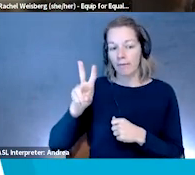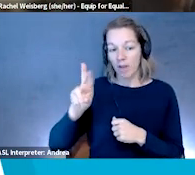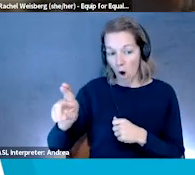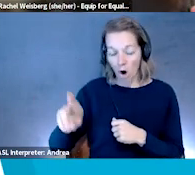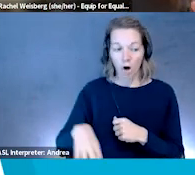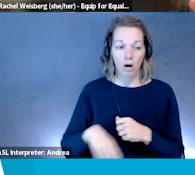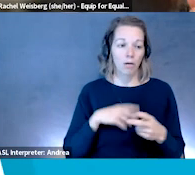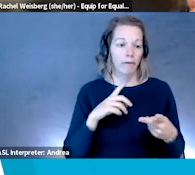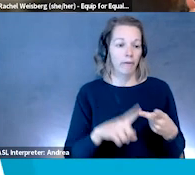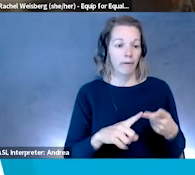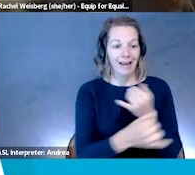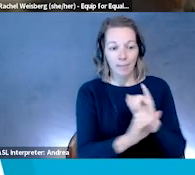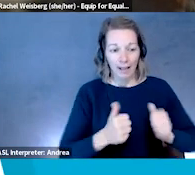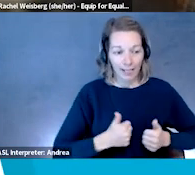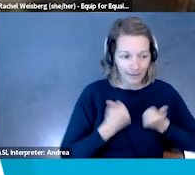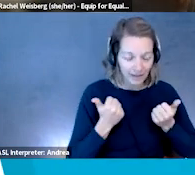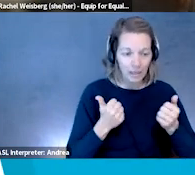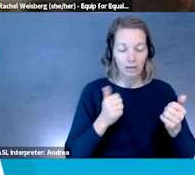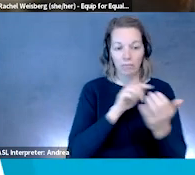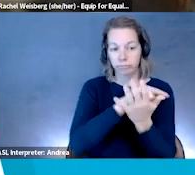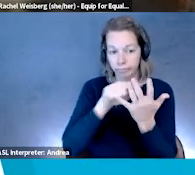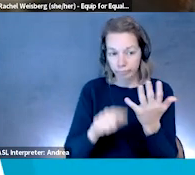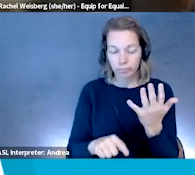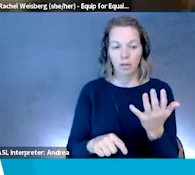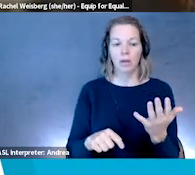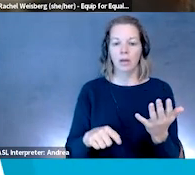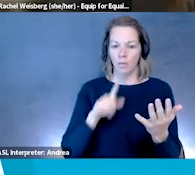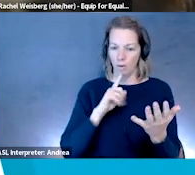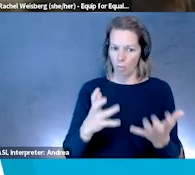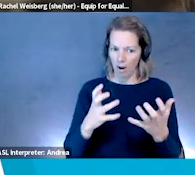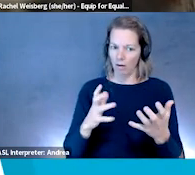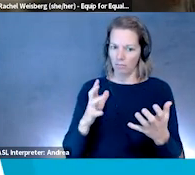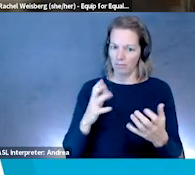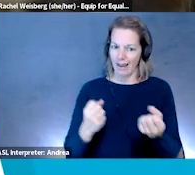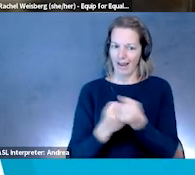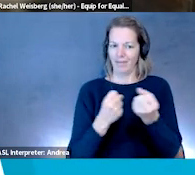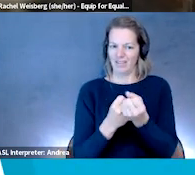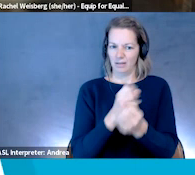S. WE ARE PROVIDING ALL OF THESE SERVICES TO PEOPLE WITH DIABILITIES, REHAB, WE ARE PROVIDING INDEPENDENT